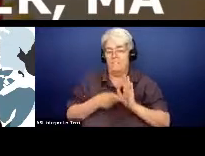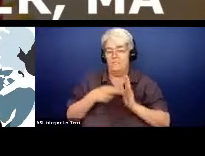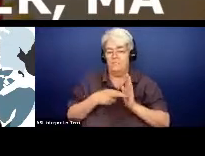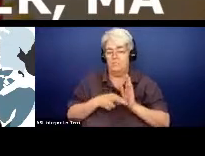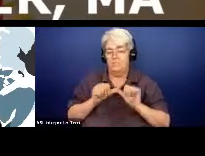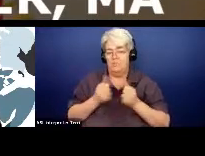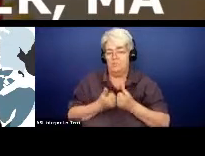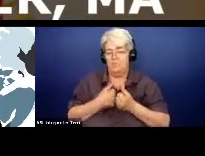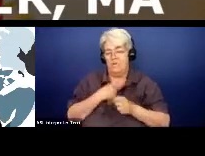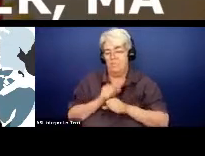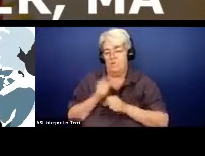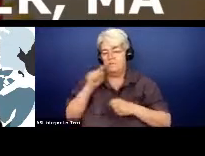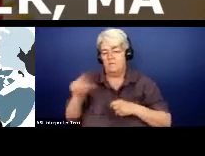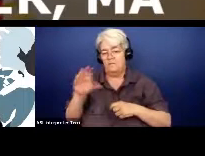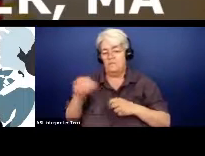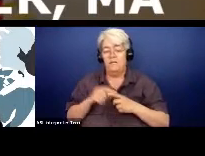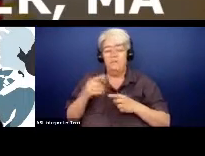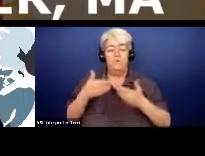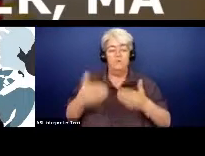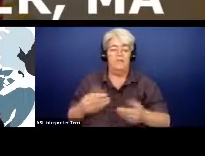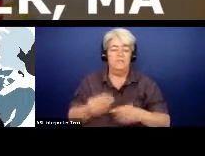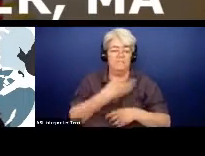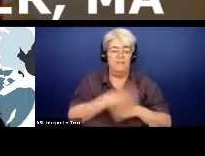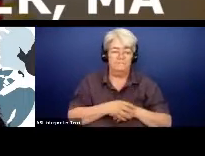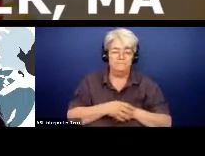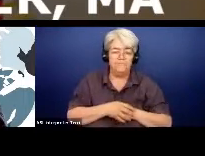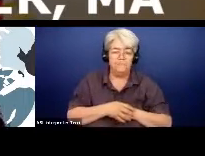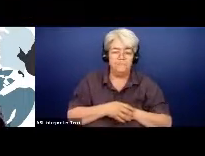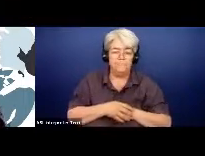which I work for. If you'll go to the next slide please.